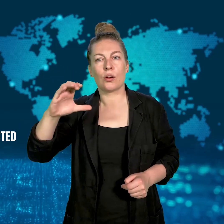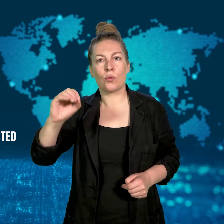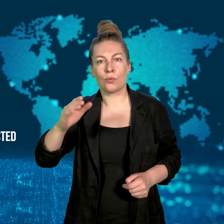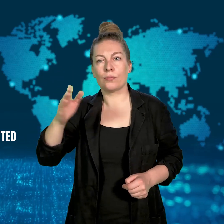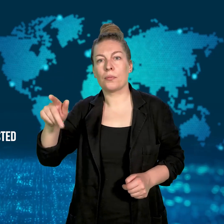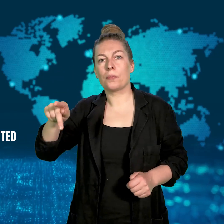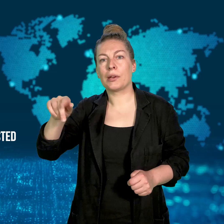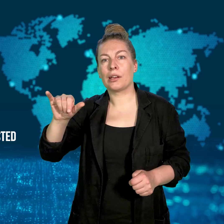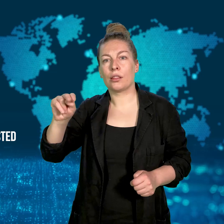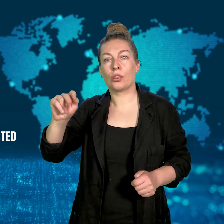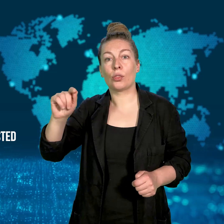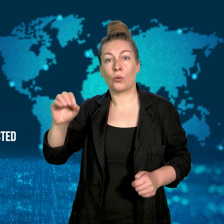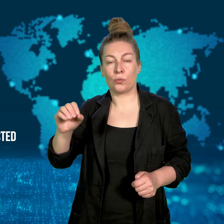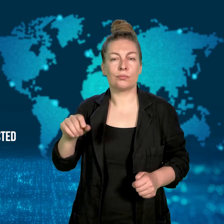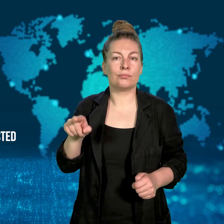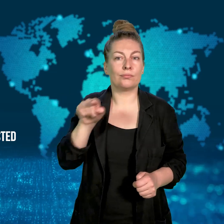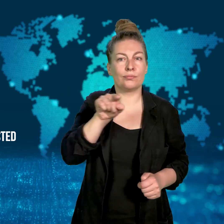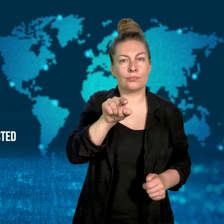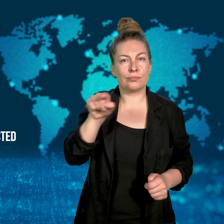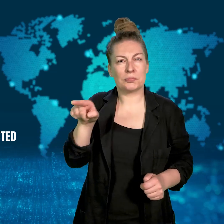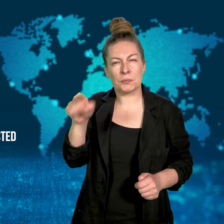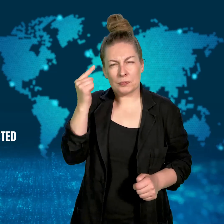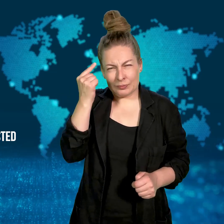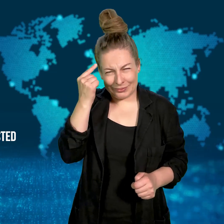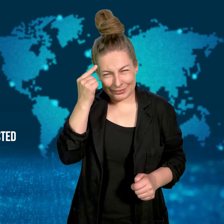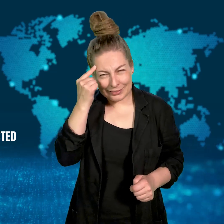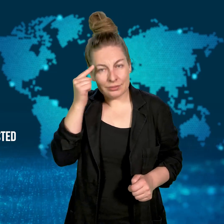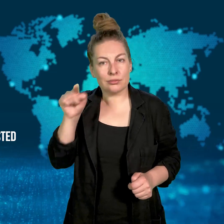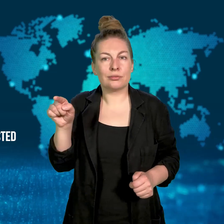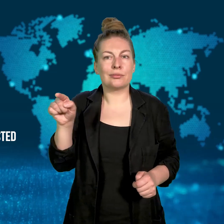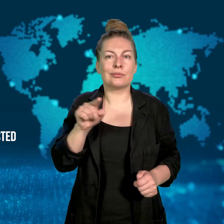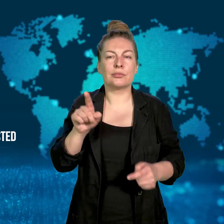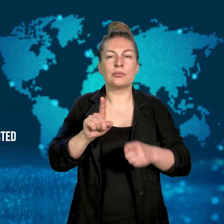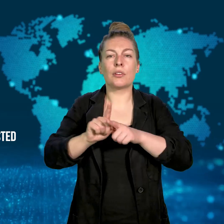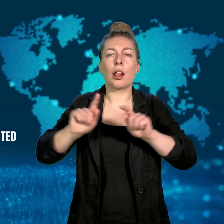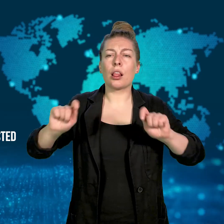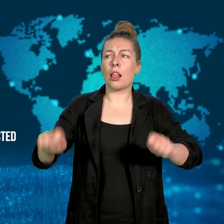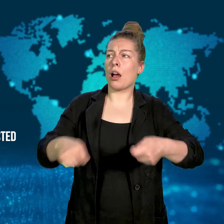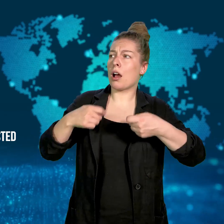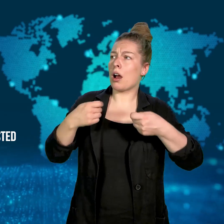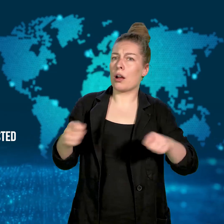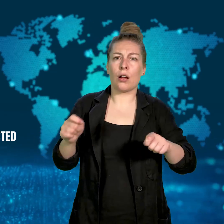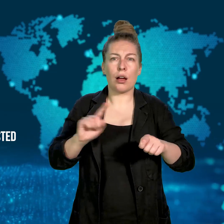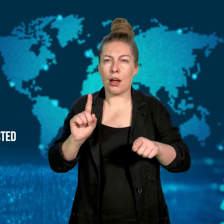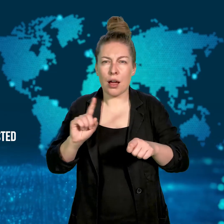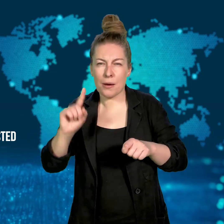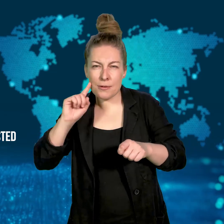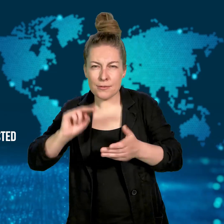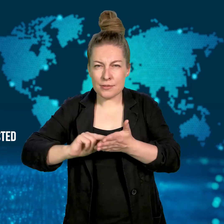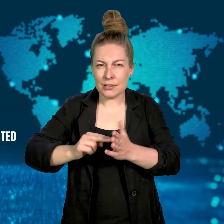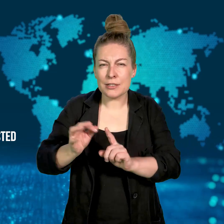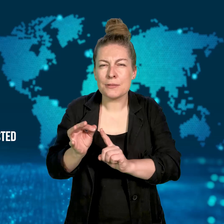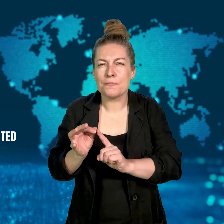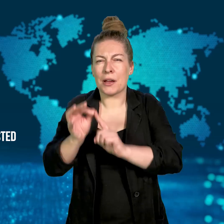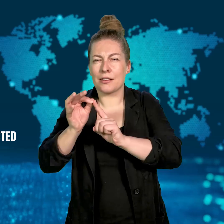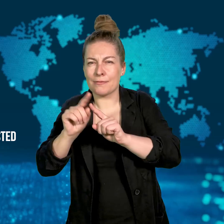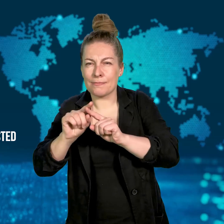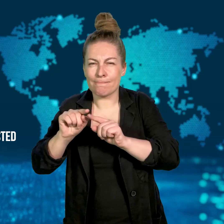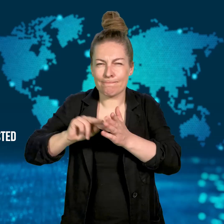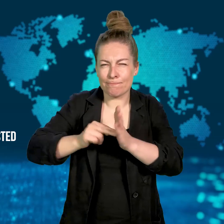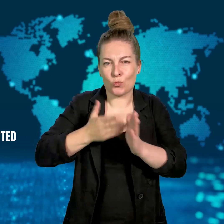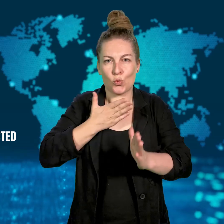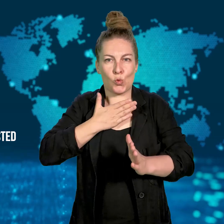Modaca is believed to have physically started the fires.